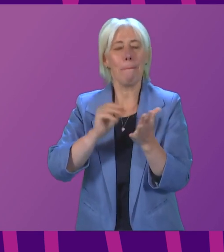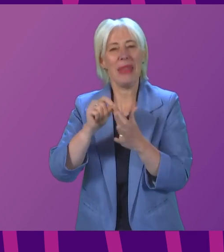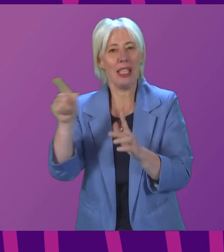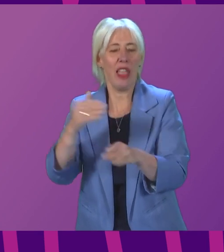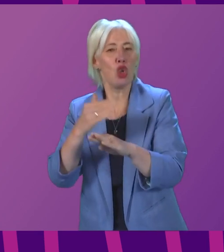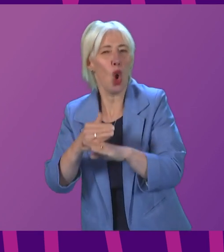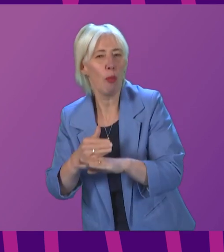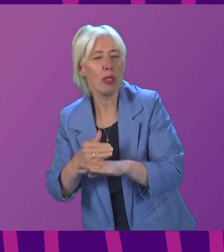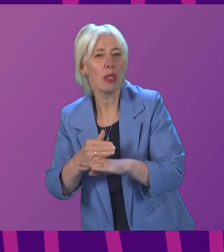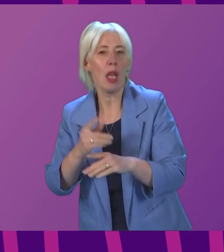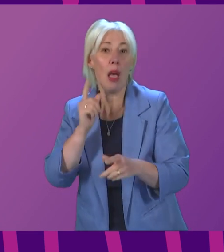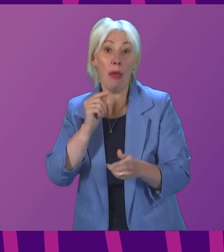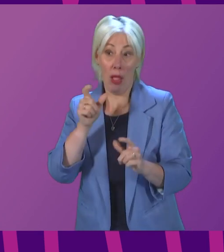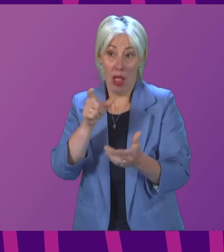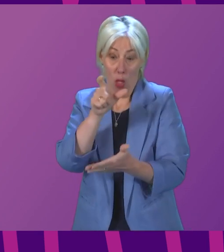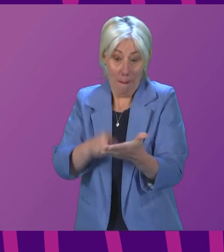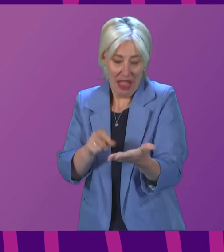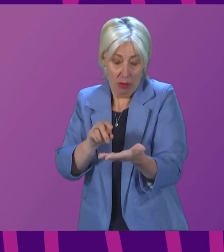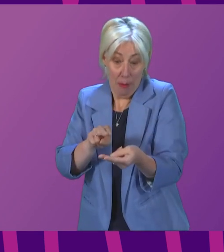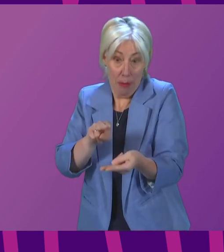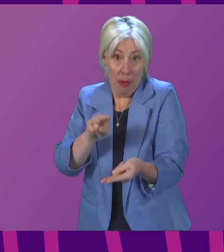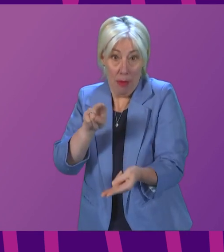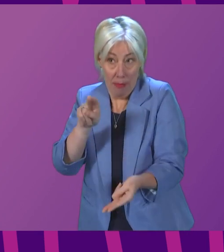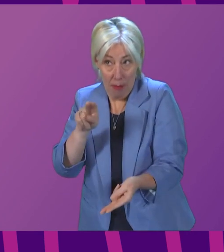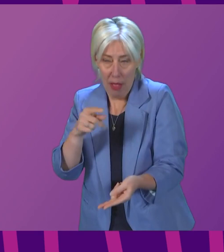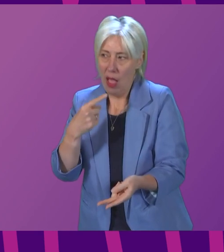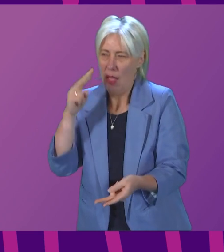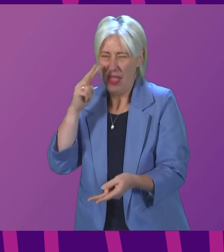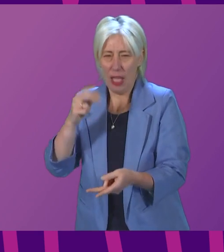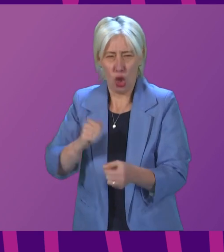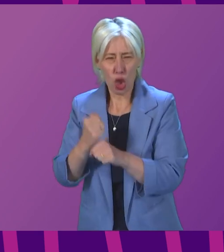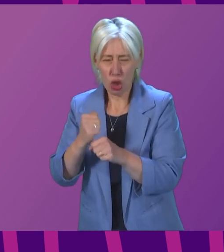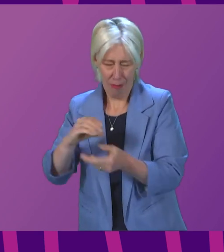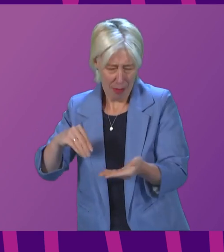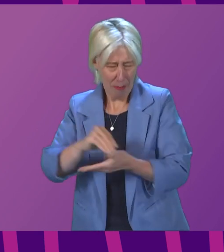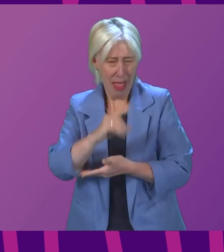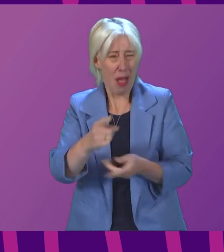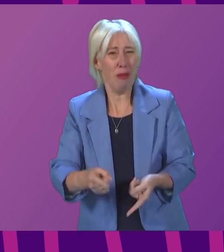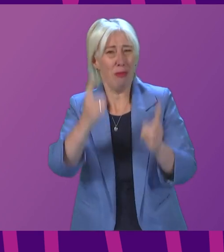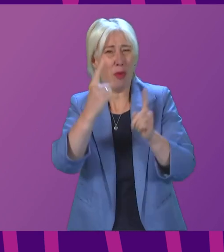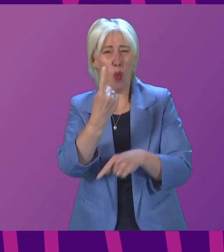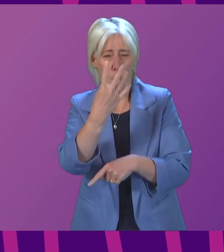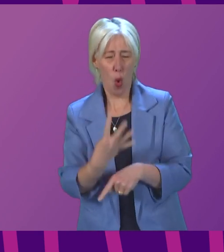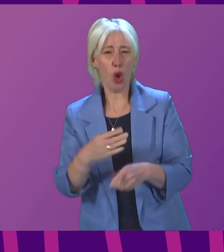While people see their bills going up, they see a Government paying a quarter of a billion pounds when there are still no ferries.